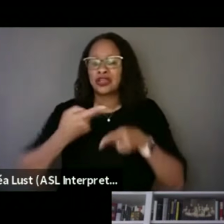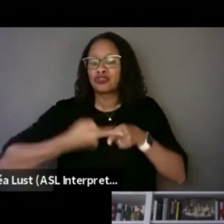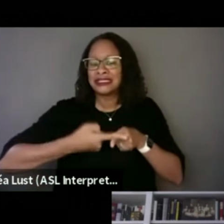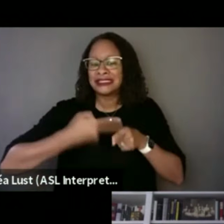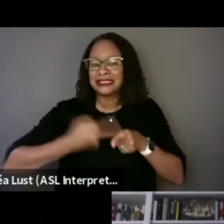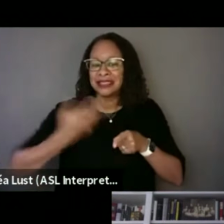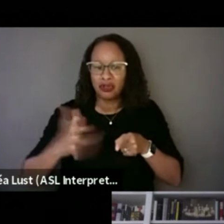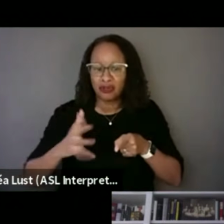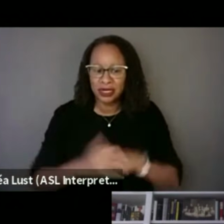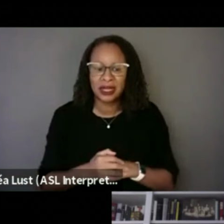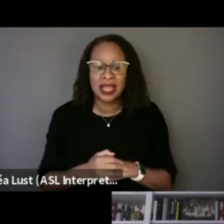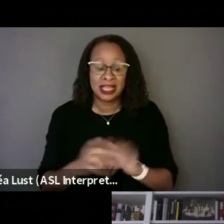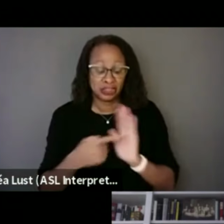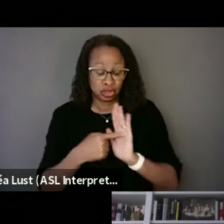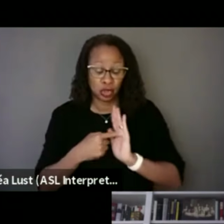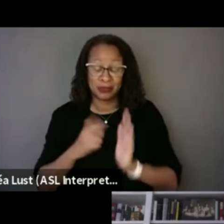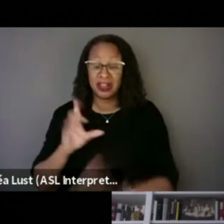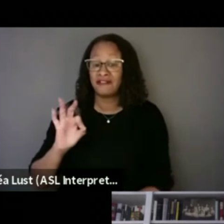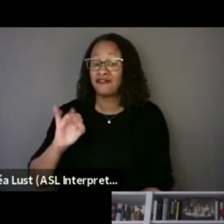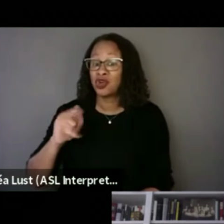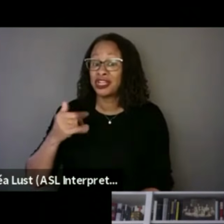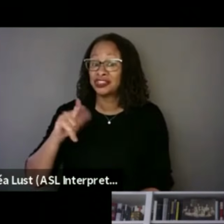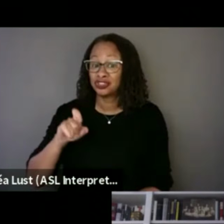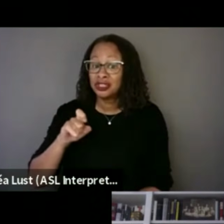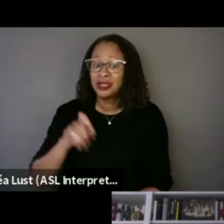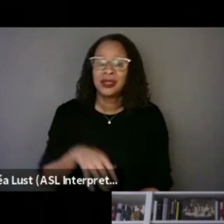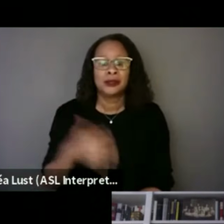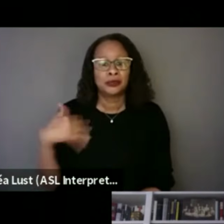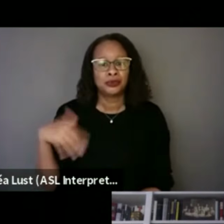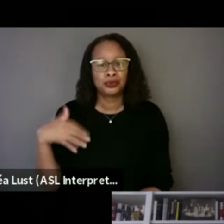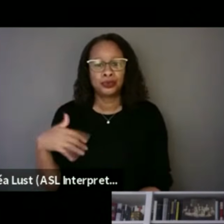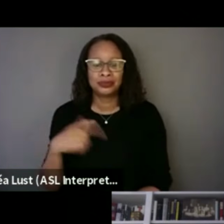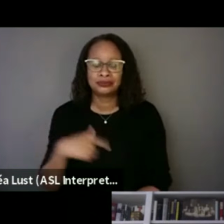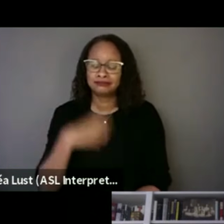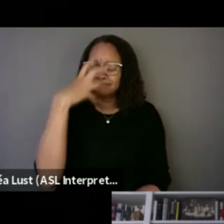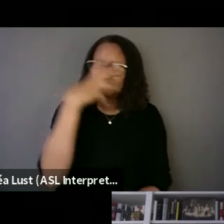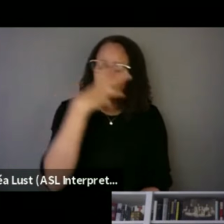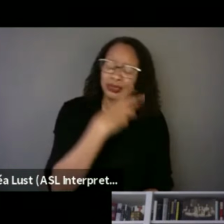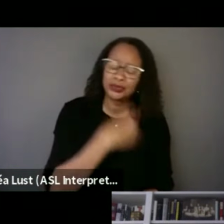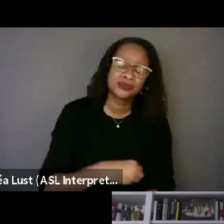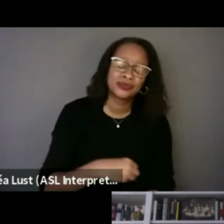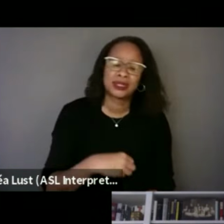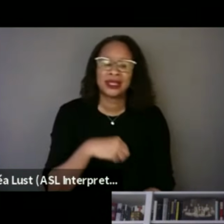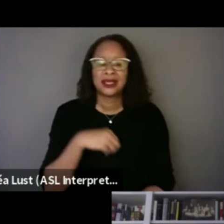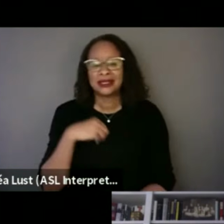And she showed me the footage, and this beautiful intimate footage